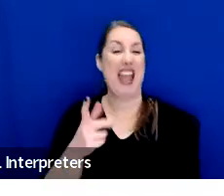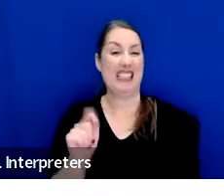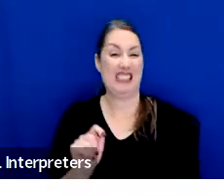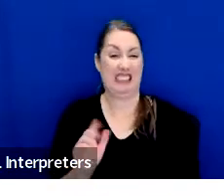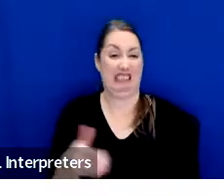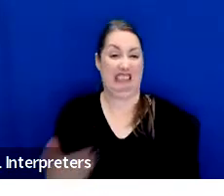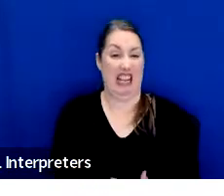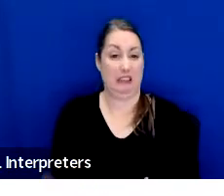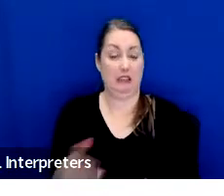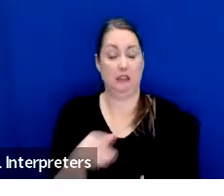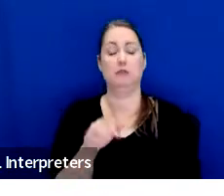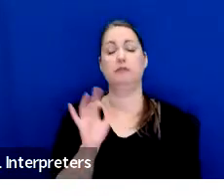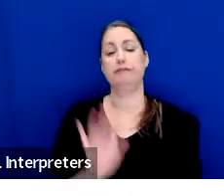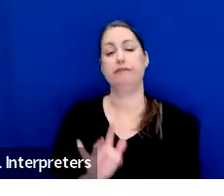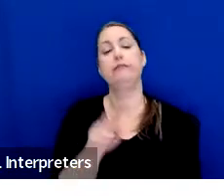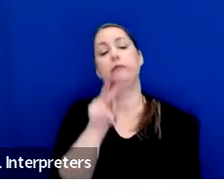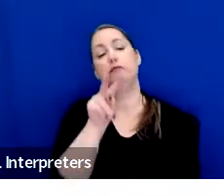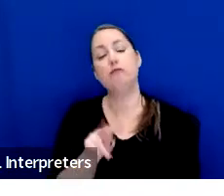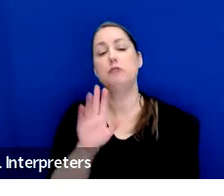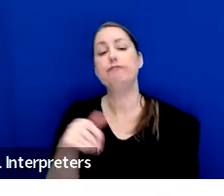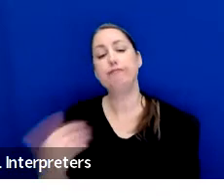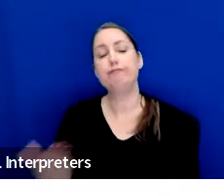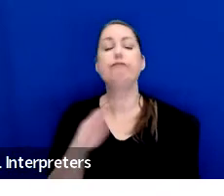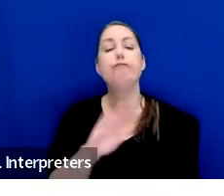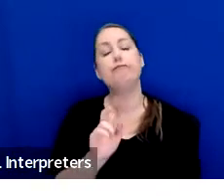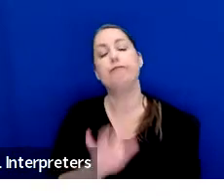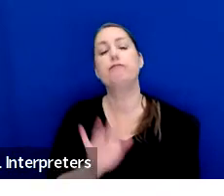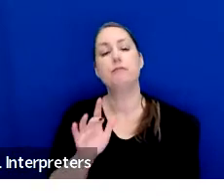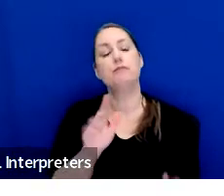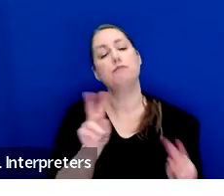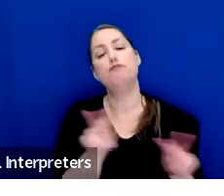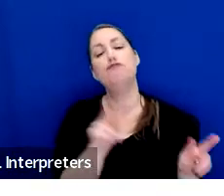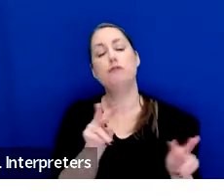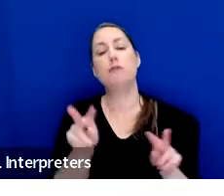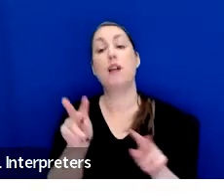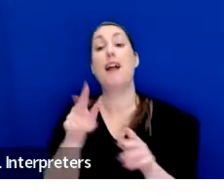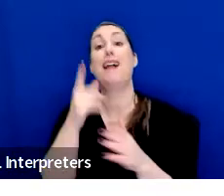and then they click next and then they get to an assignment. I don't I don't like that.